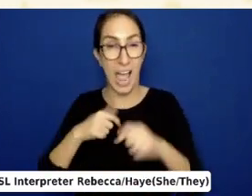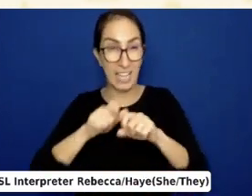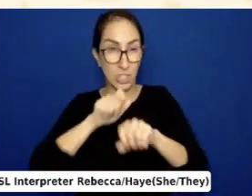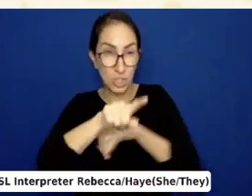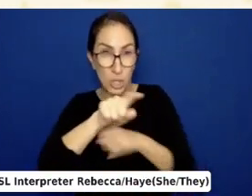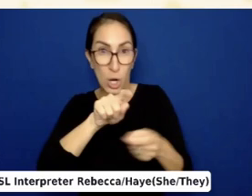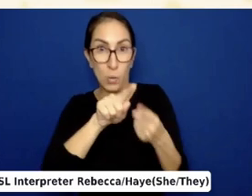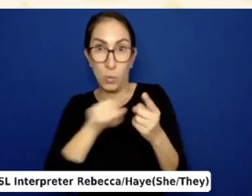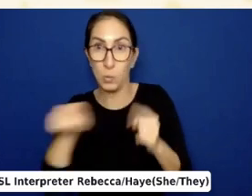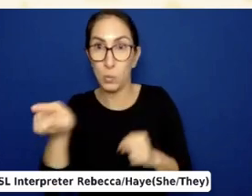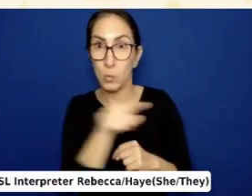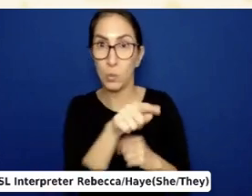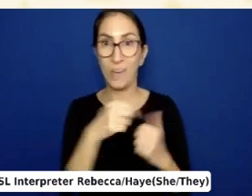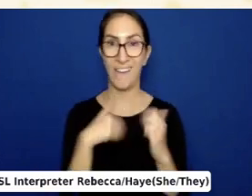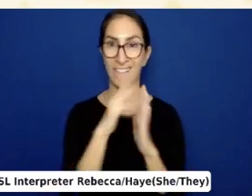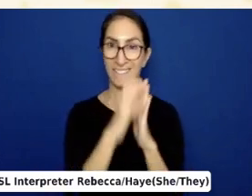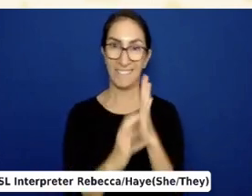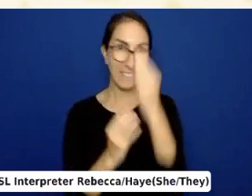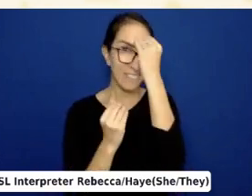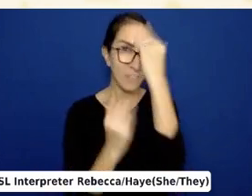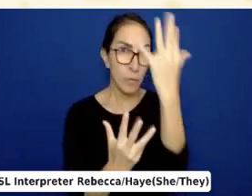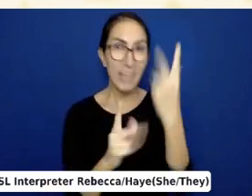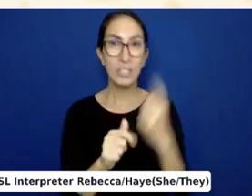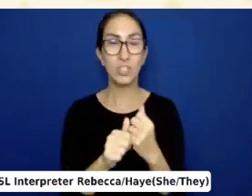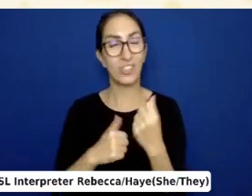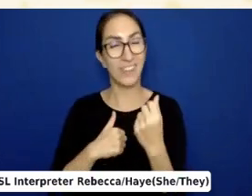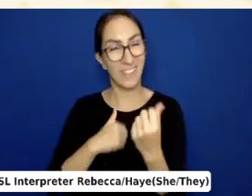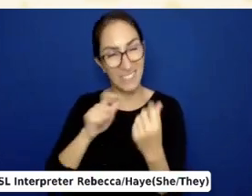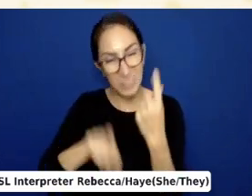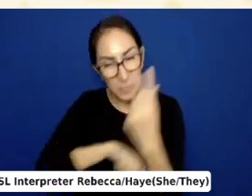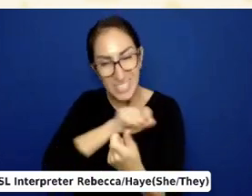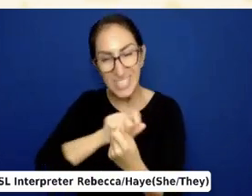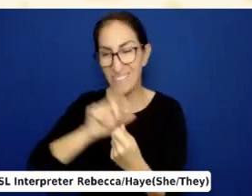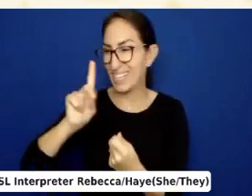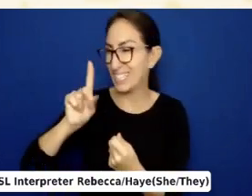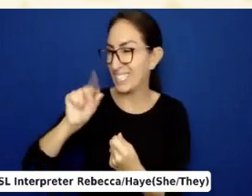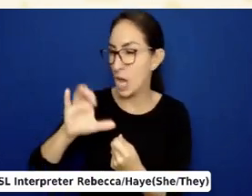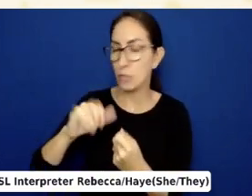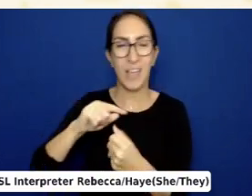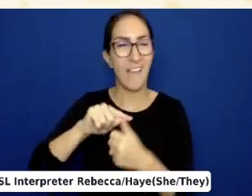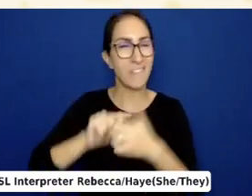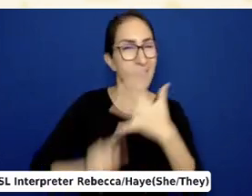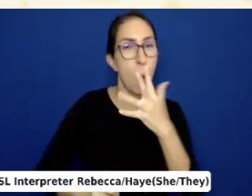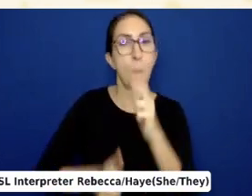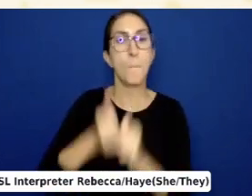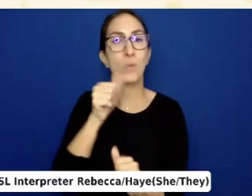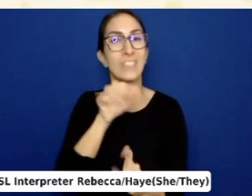you will find, like, any specific documentation including the most common screen reader shortcuts.